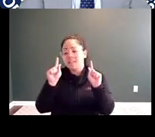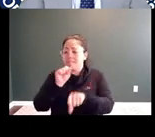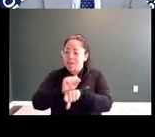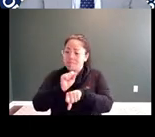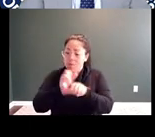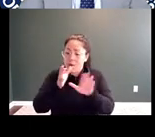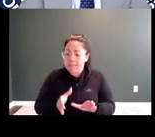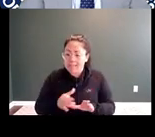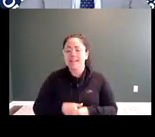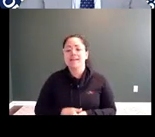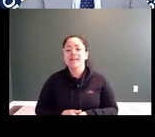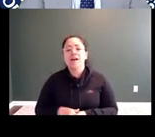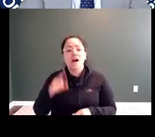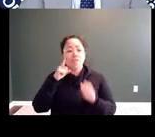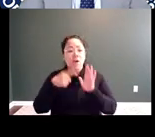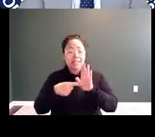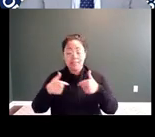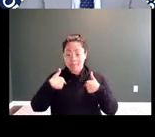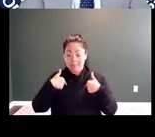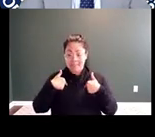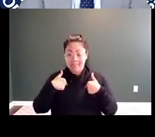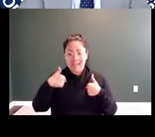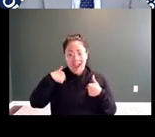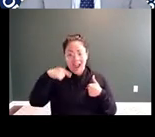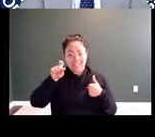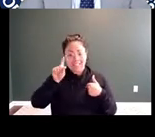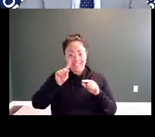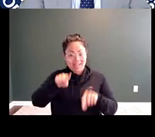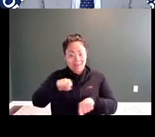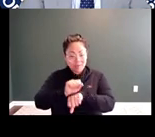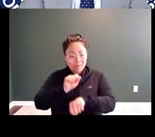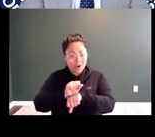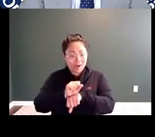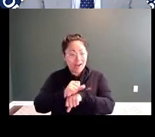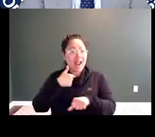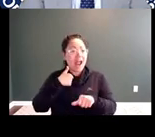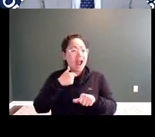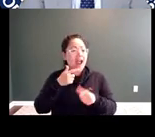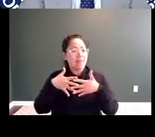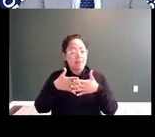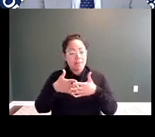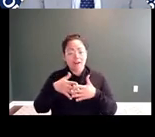So using myself as an example, I need to come to work every day being able to show up as an American, a Hoosier,